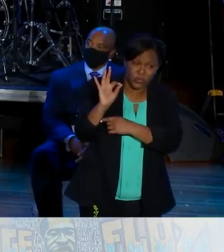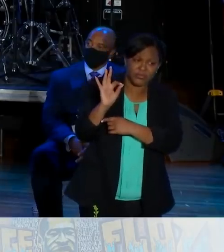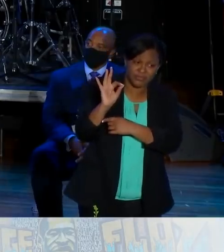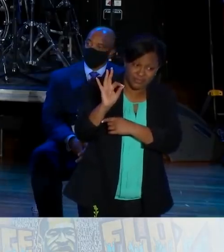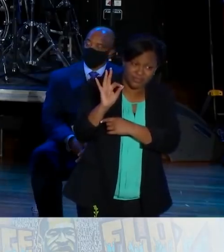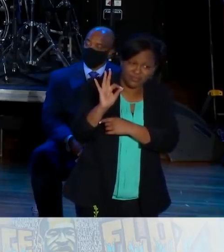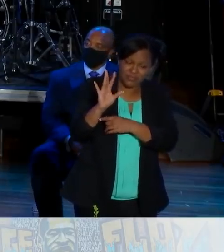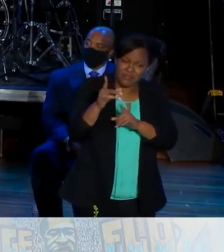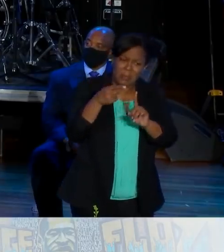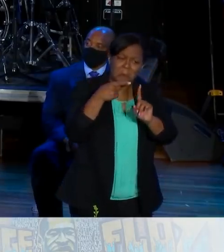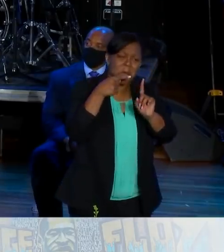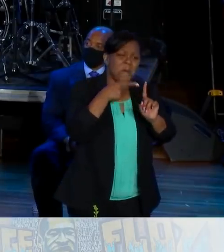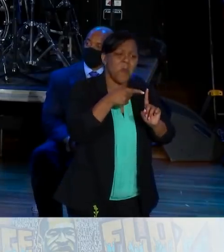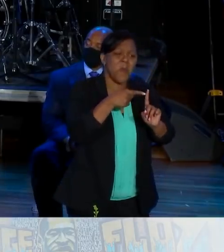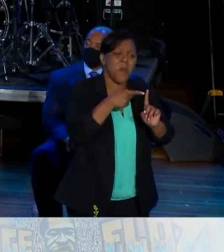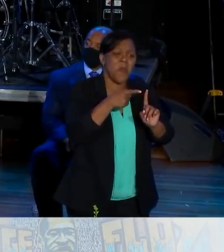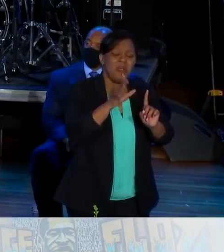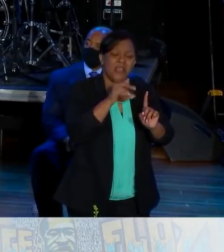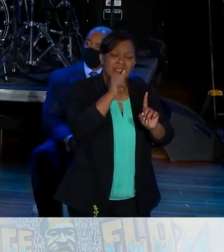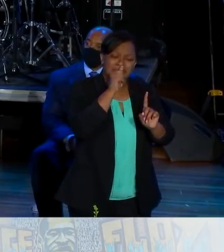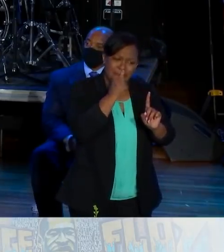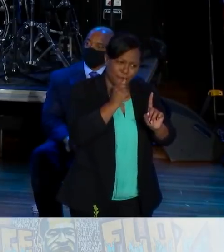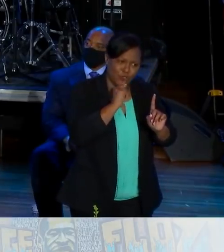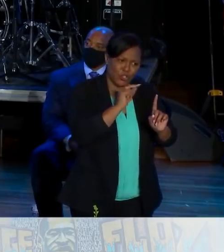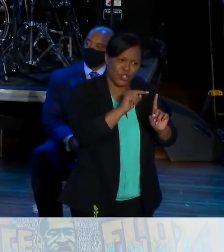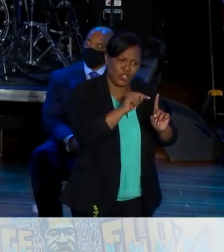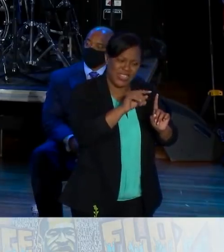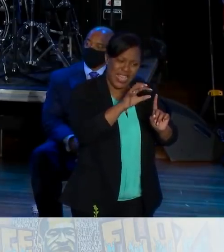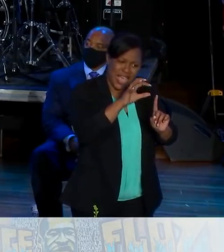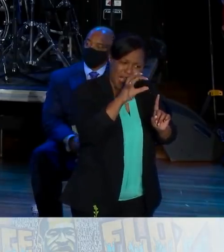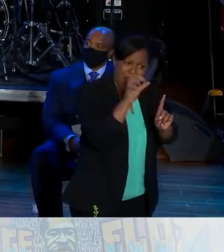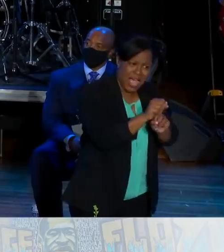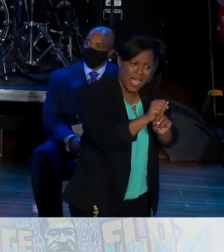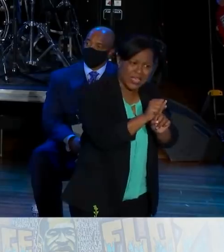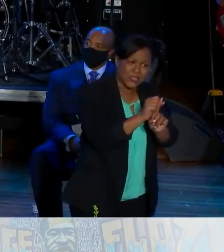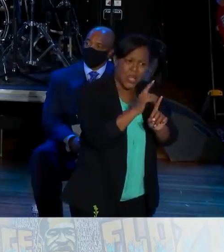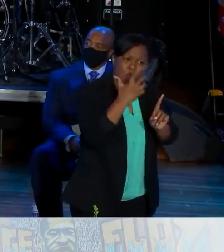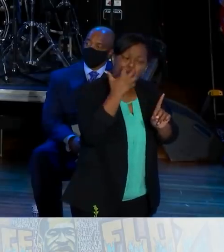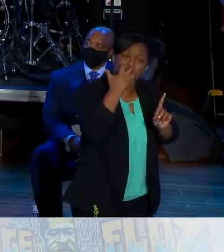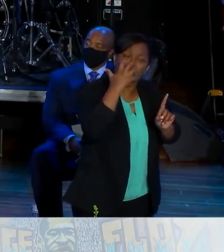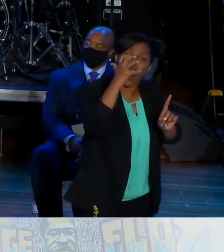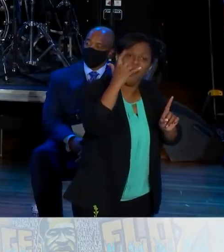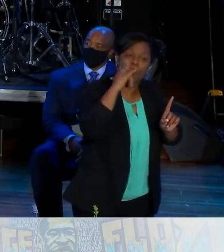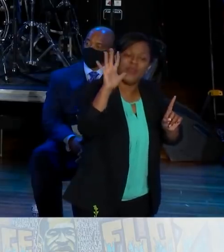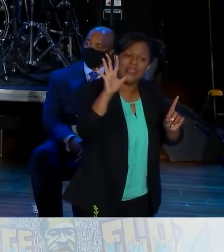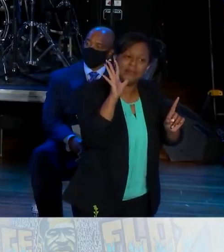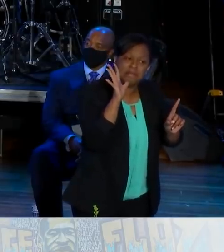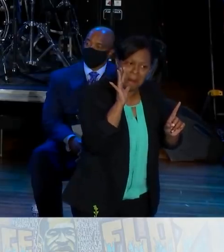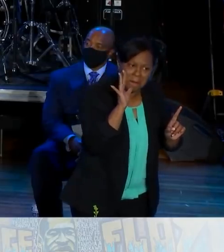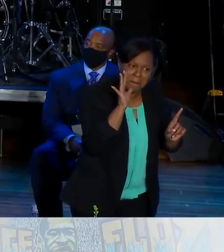ABOUT HOW I WAS A LITTLE EMBARRASSED BECAUSE WHEN I